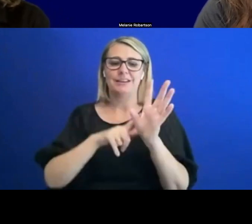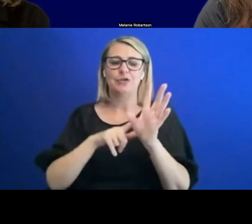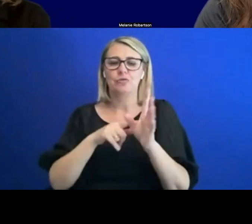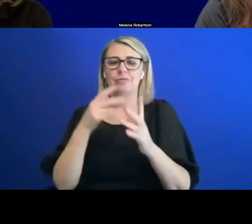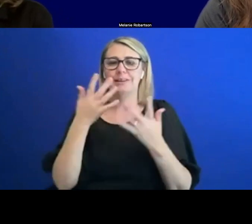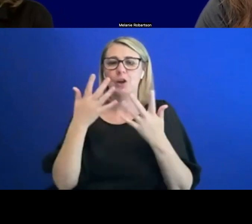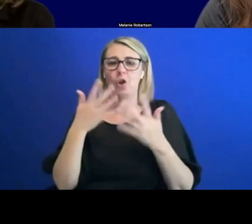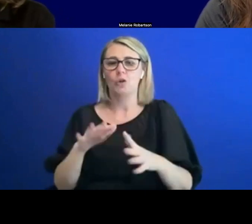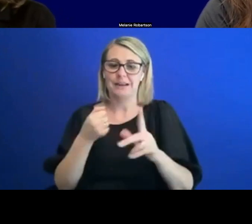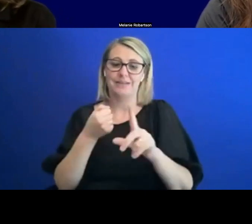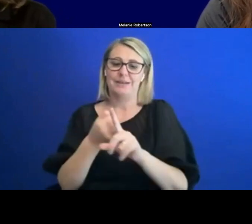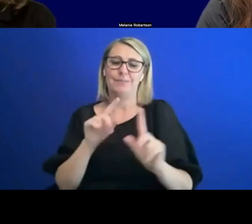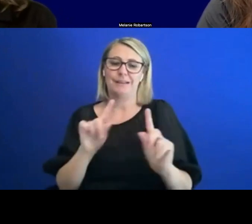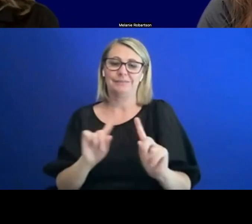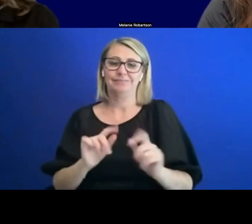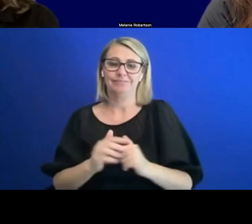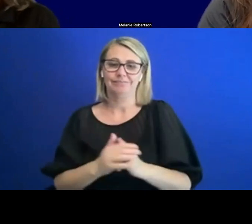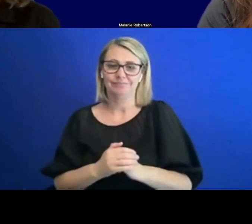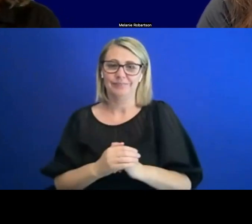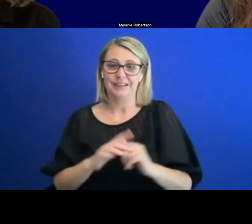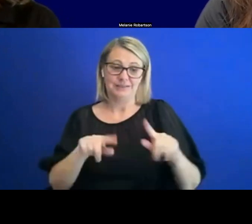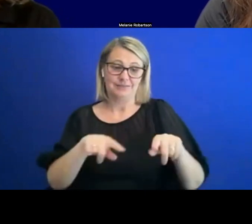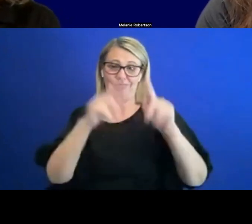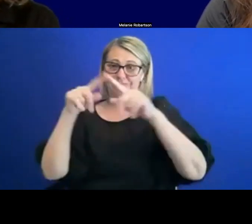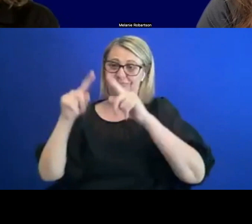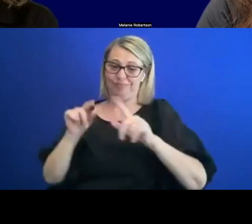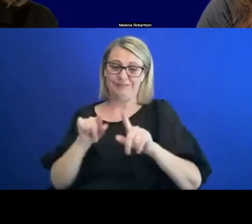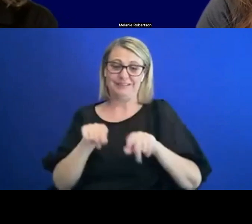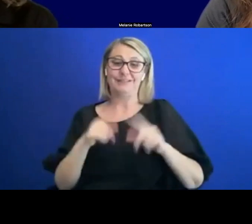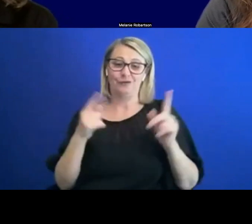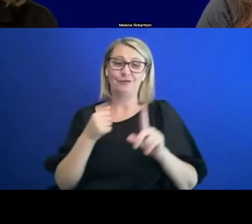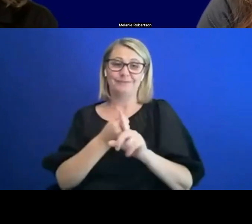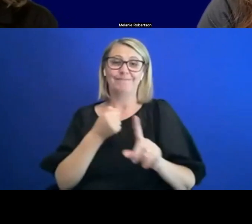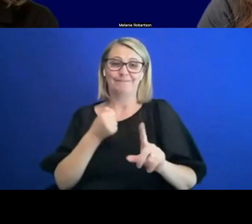which is different for everyone. MELISSA: It’s so different. You have the